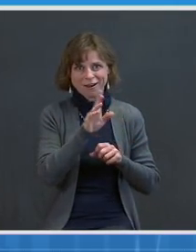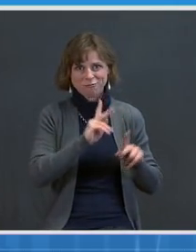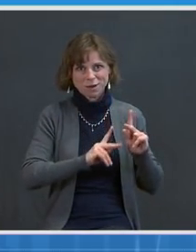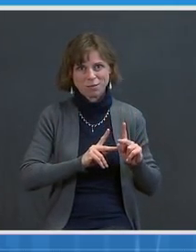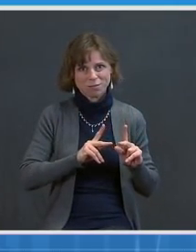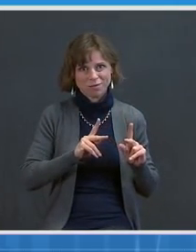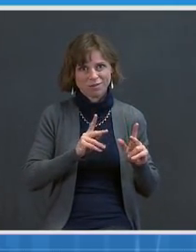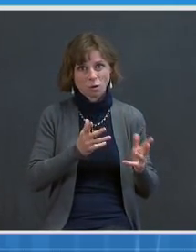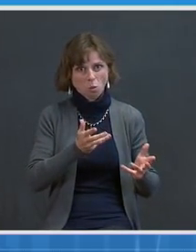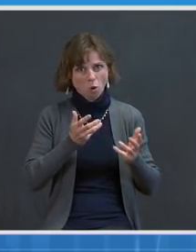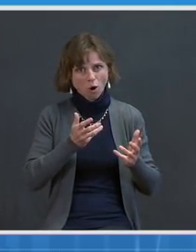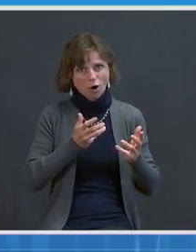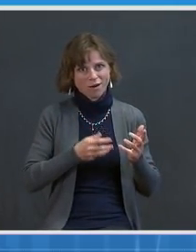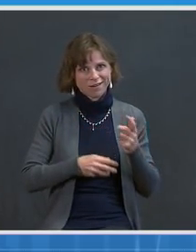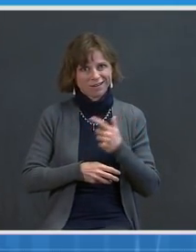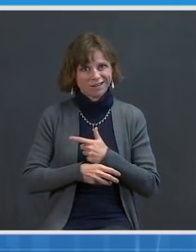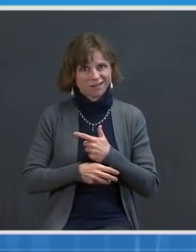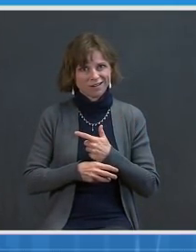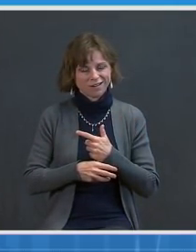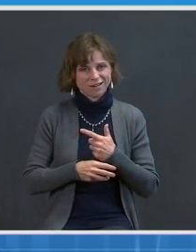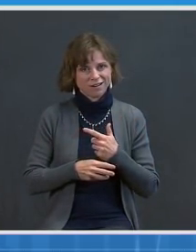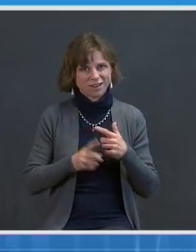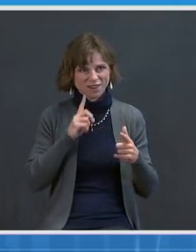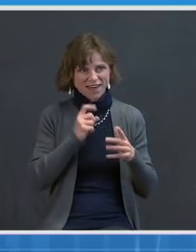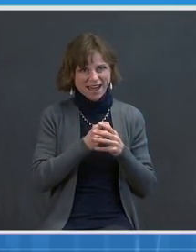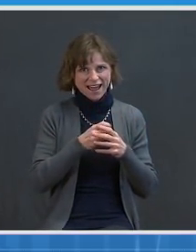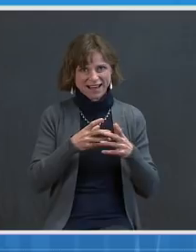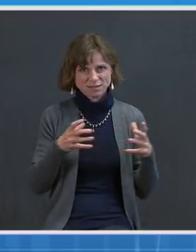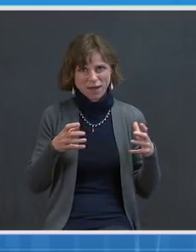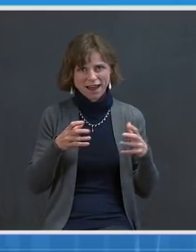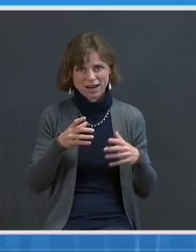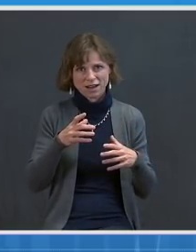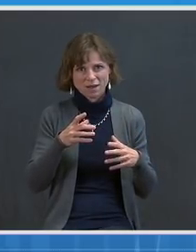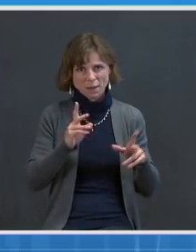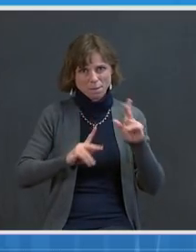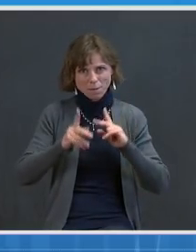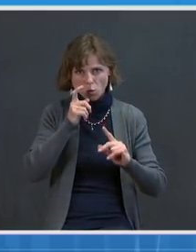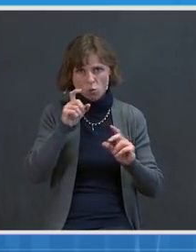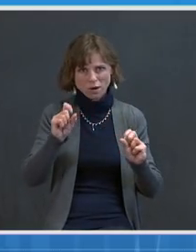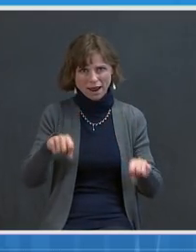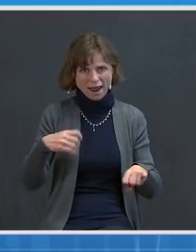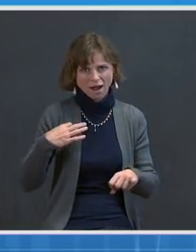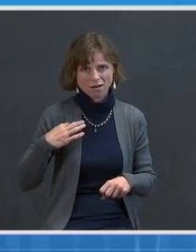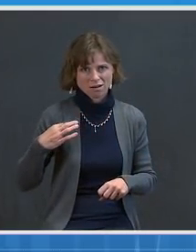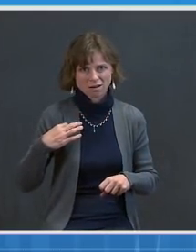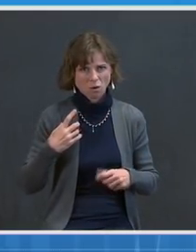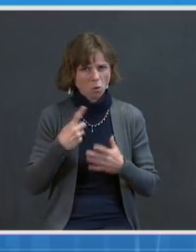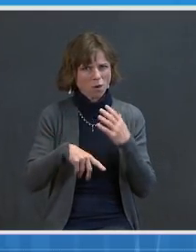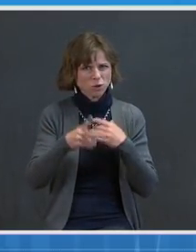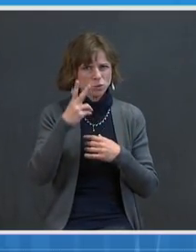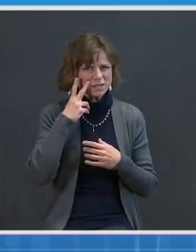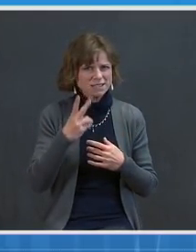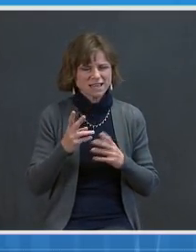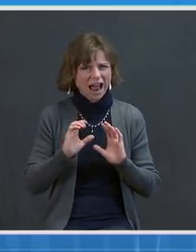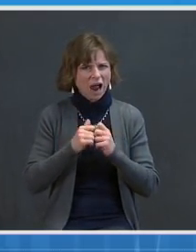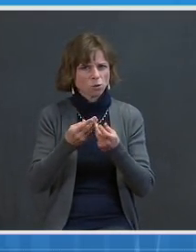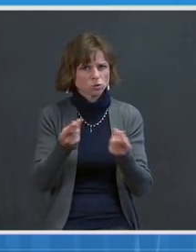their population of who's eligible. So I'm wondering what you guys are seeing and then, of course, what you're doing to try to address that. Mr. Slavitt: Sure.